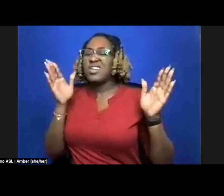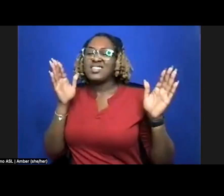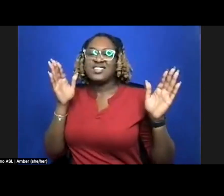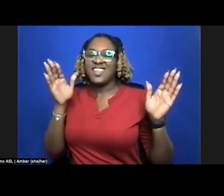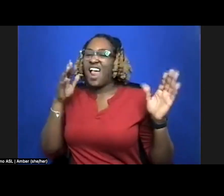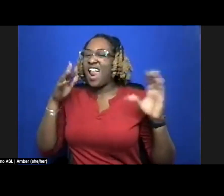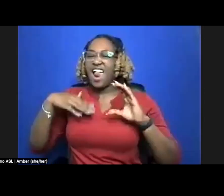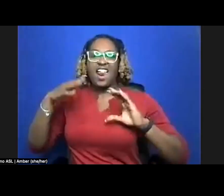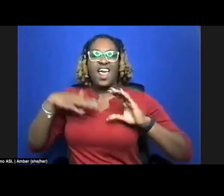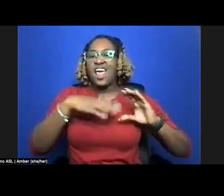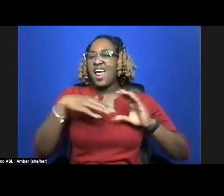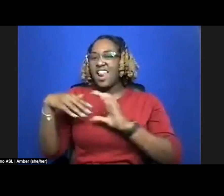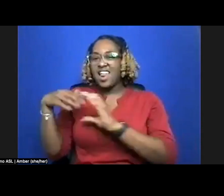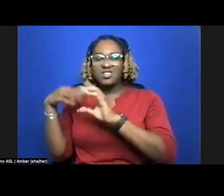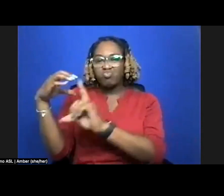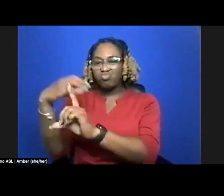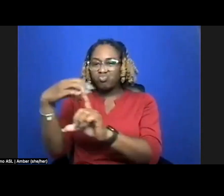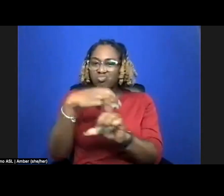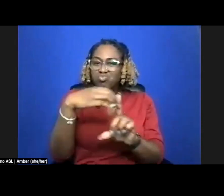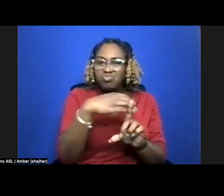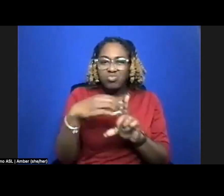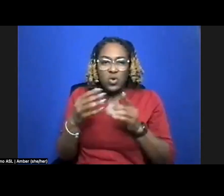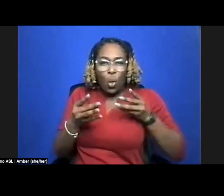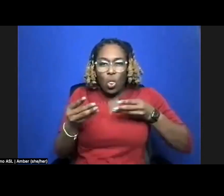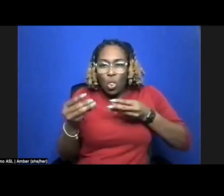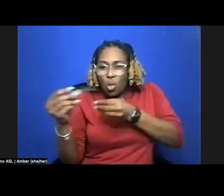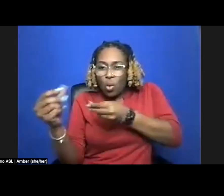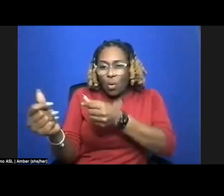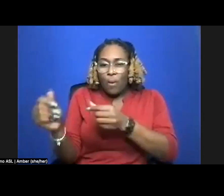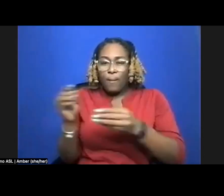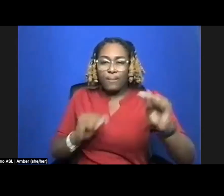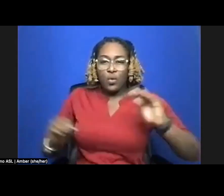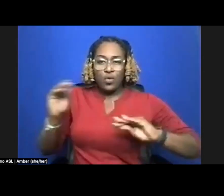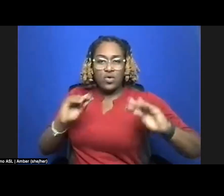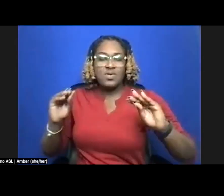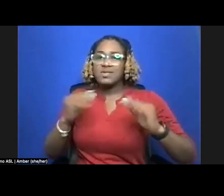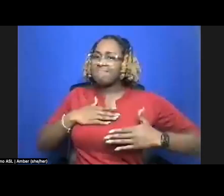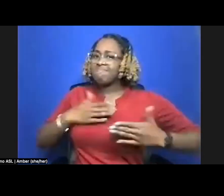observes their slender enciphered movements dares to make fantasy about their splendid magic.